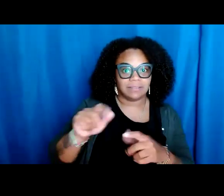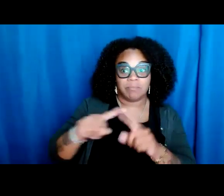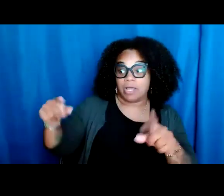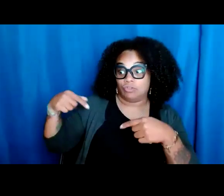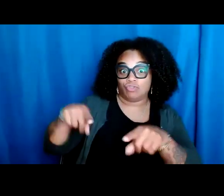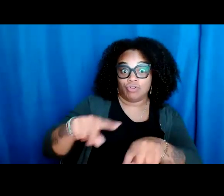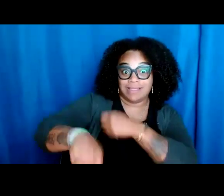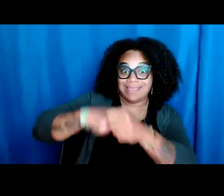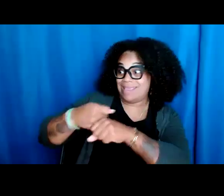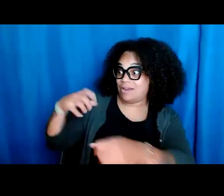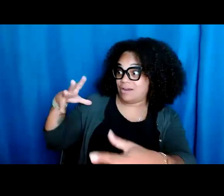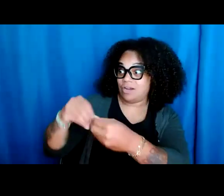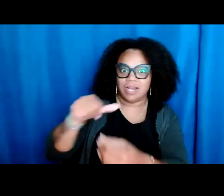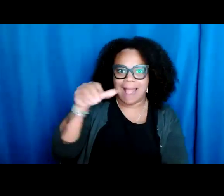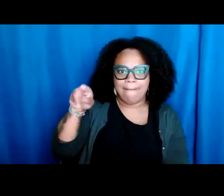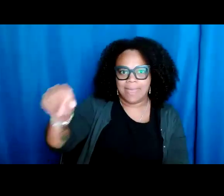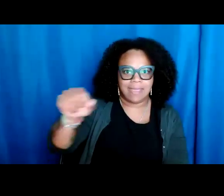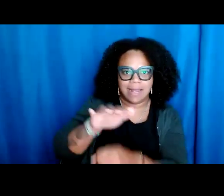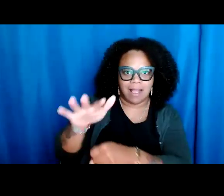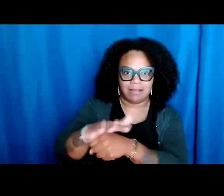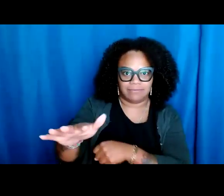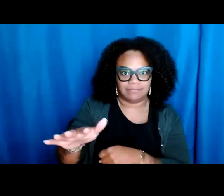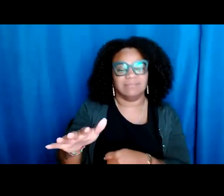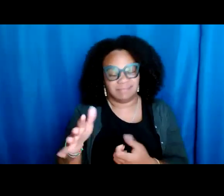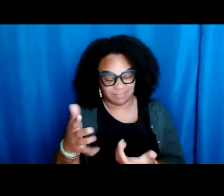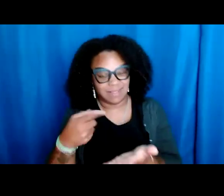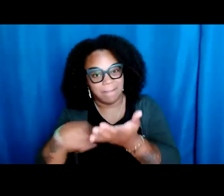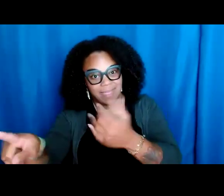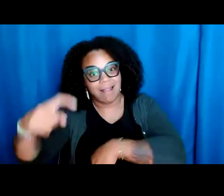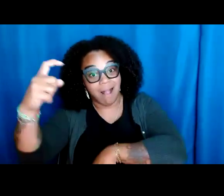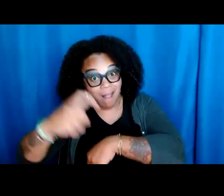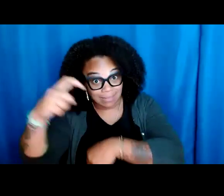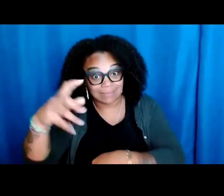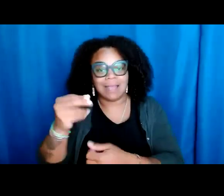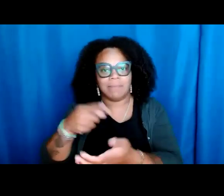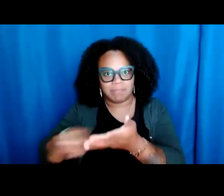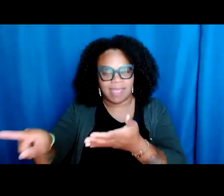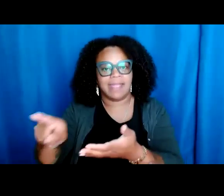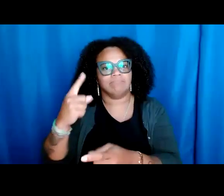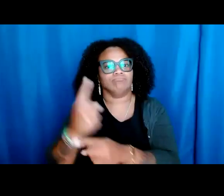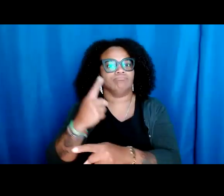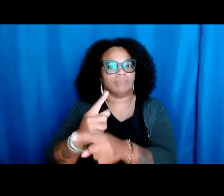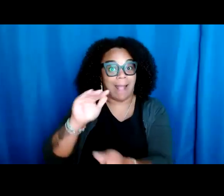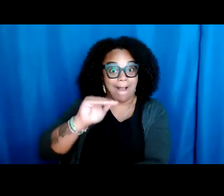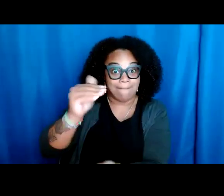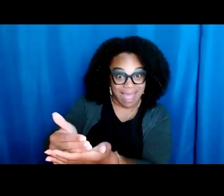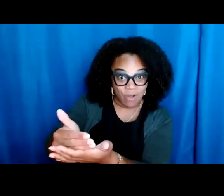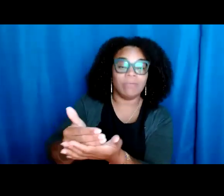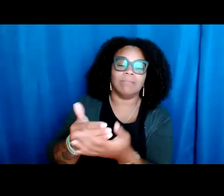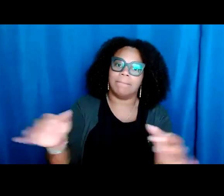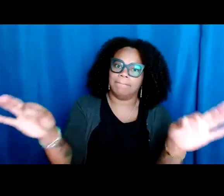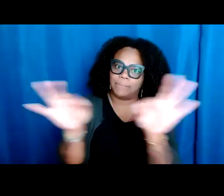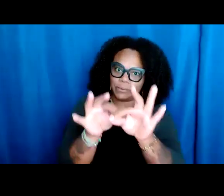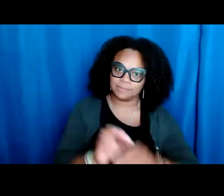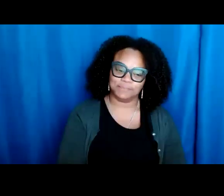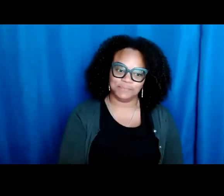Estimated Tax Payments, so, pay on-time, and pay in the right amount is important.